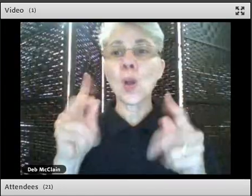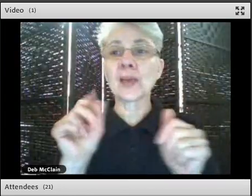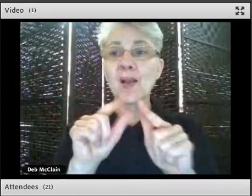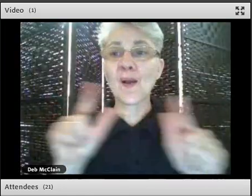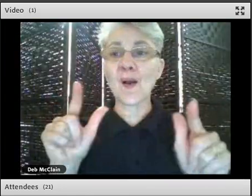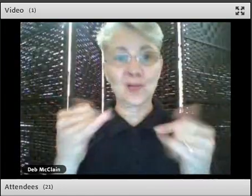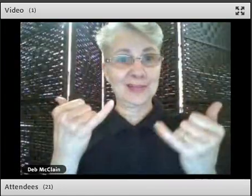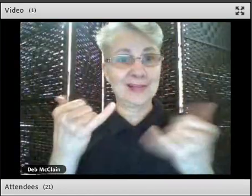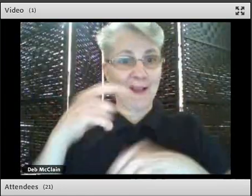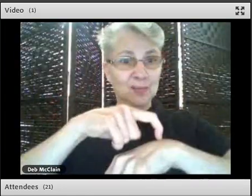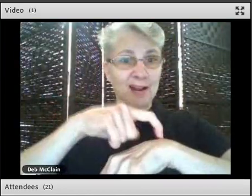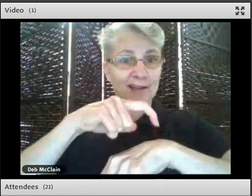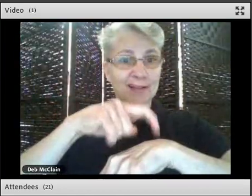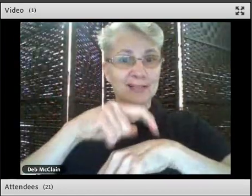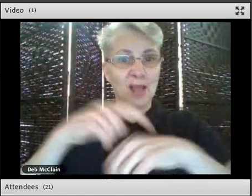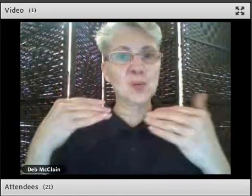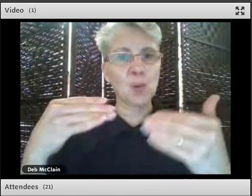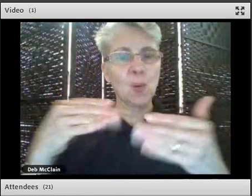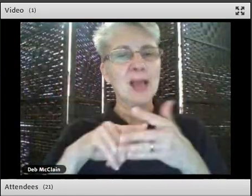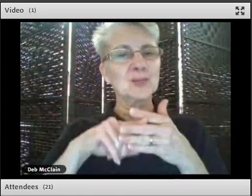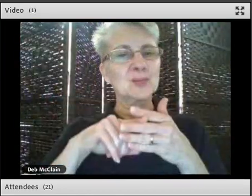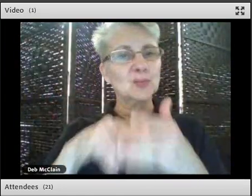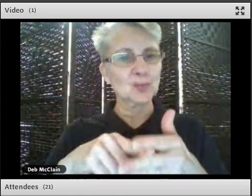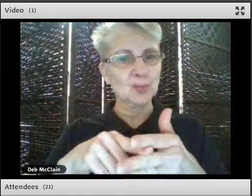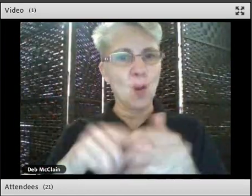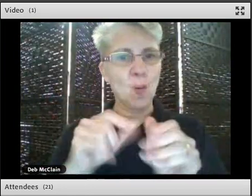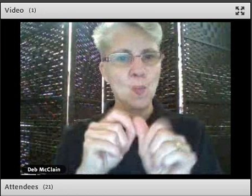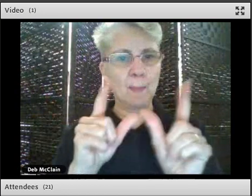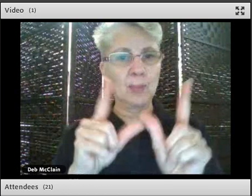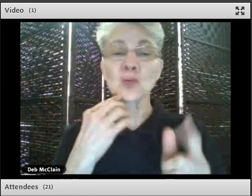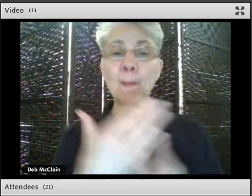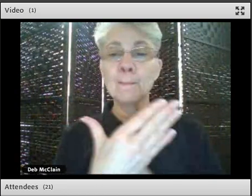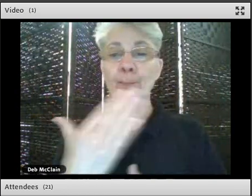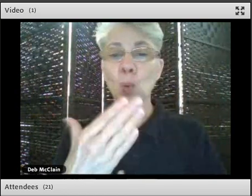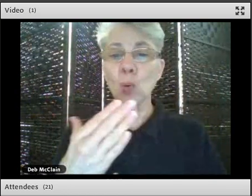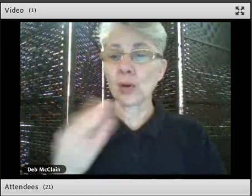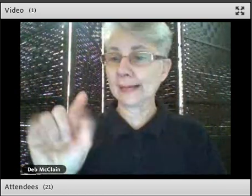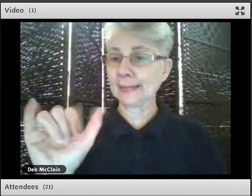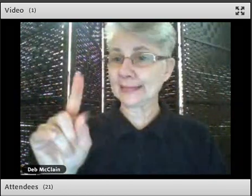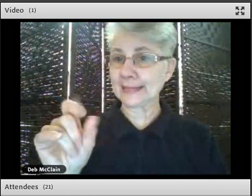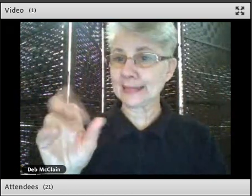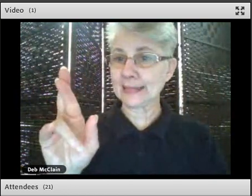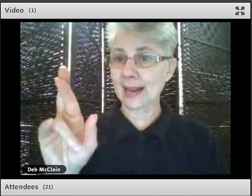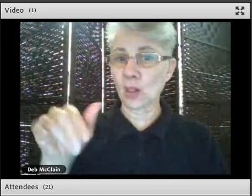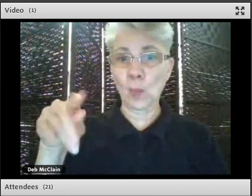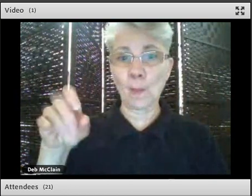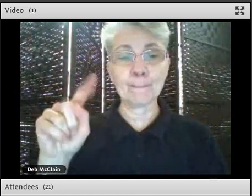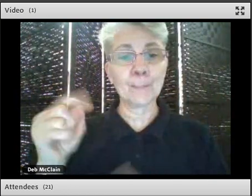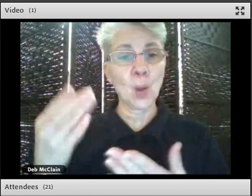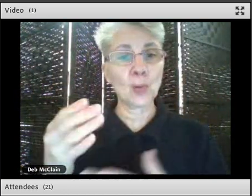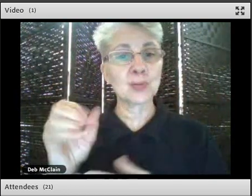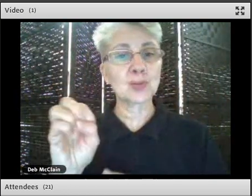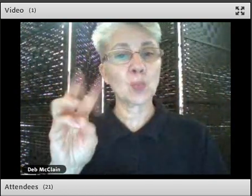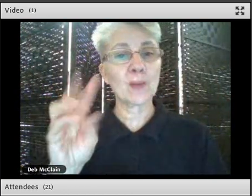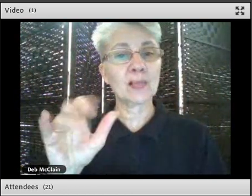Post: It's 10 o'clock, so I'll go ahead and get us started. Good morning. I am Taylor Post, SWFLN's office manager, and I would like to welcome you all